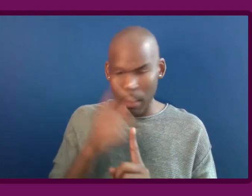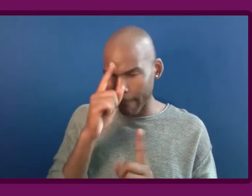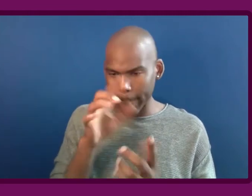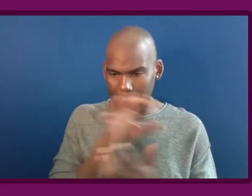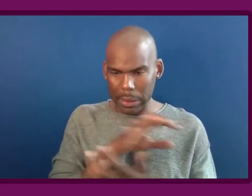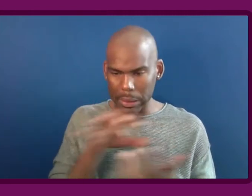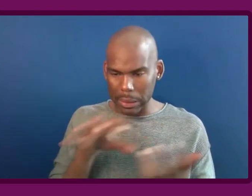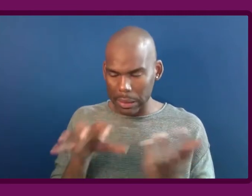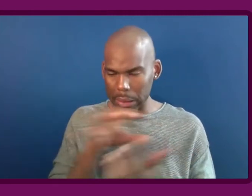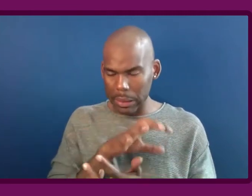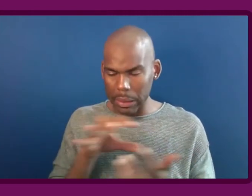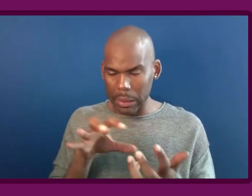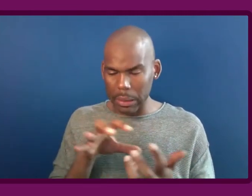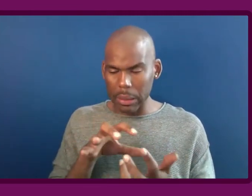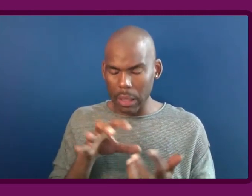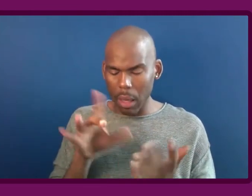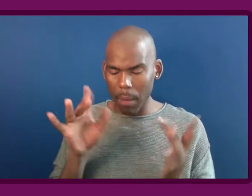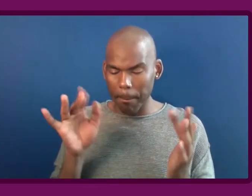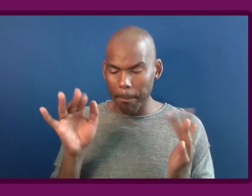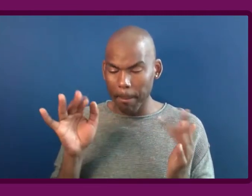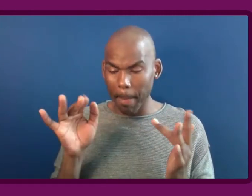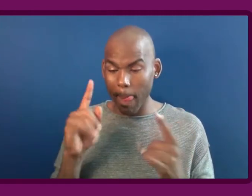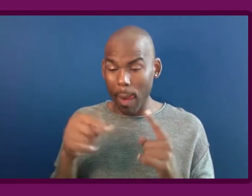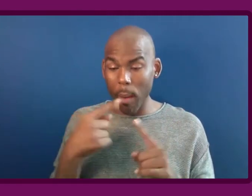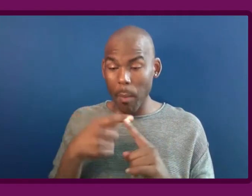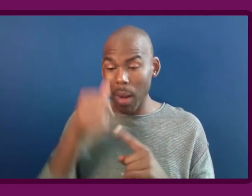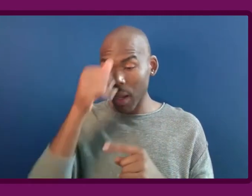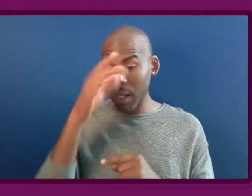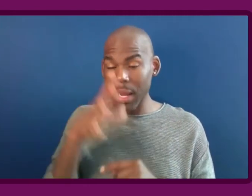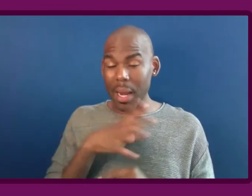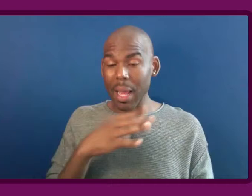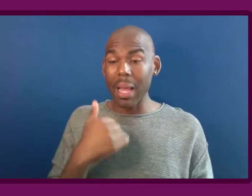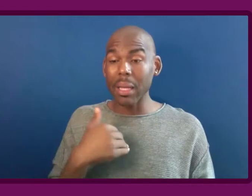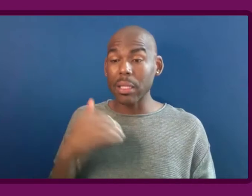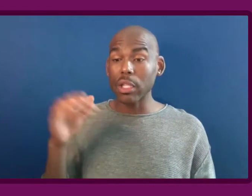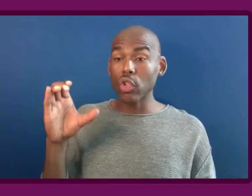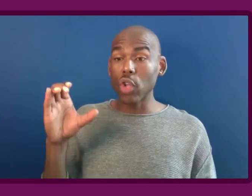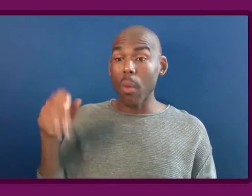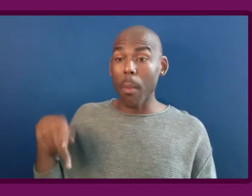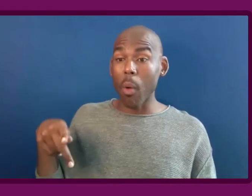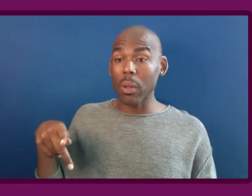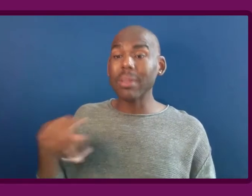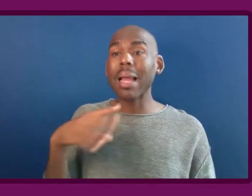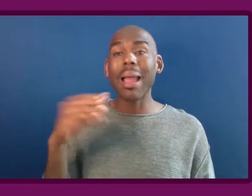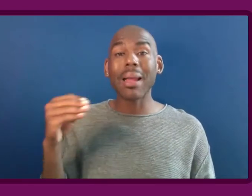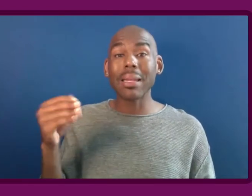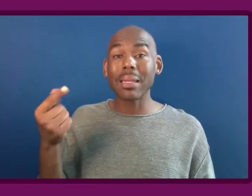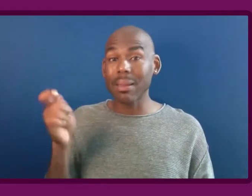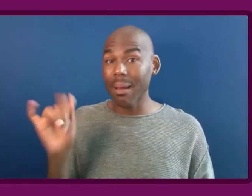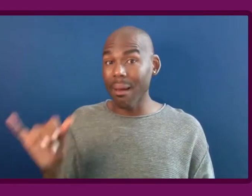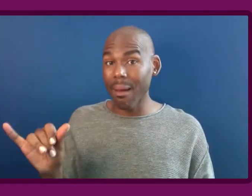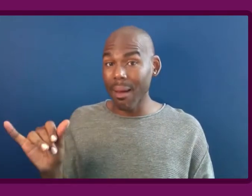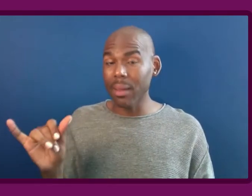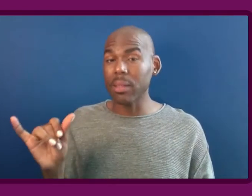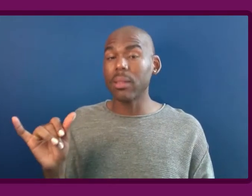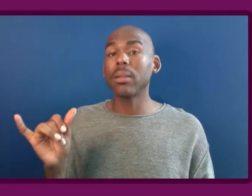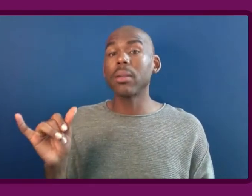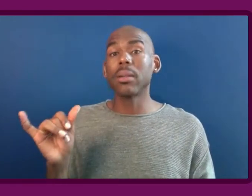I'm sorry, I'm mixing it. Special is the one about a guy who has cerebral palsy who's also gay. That